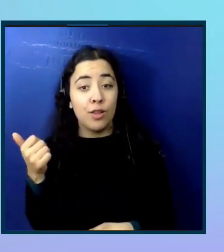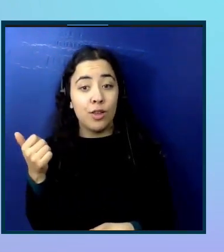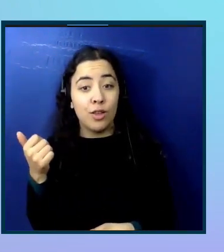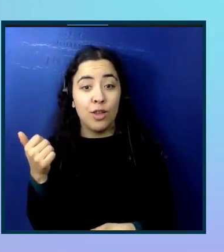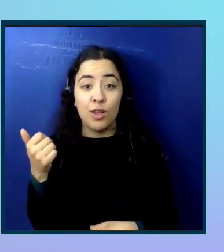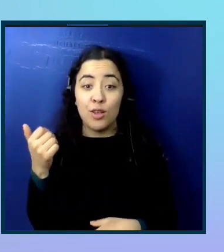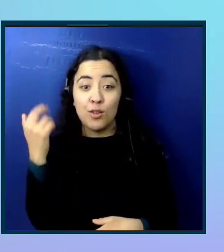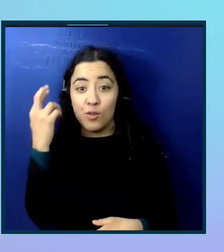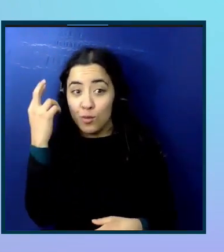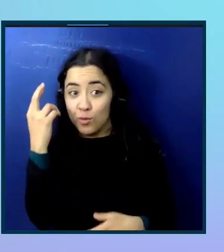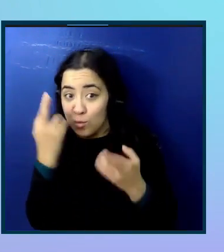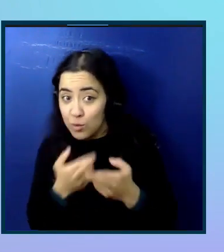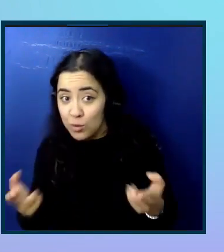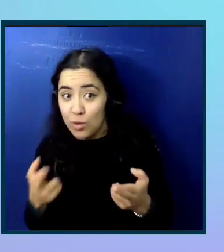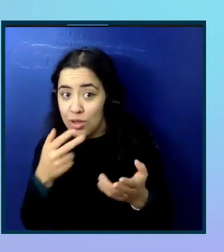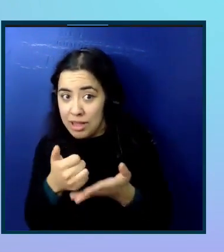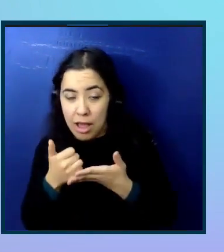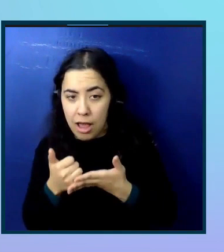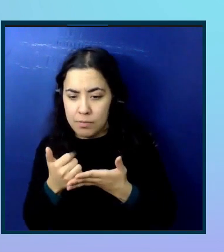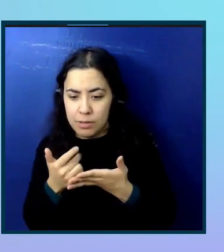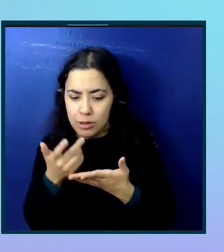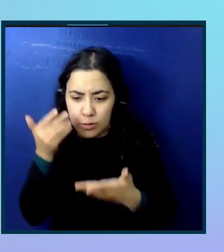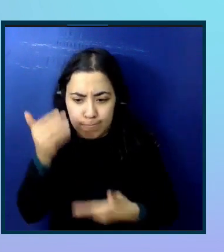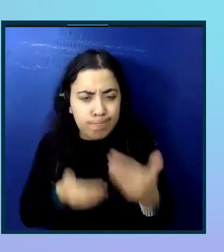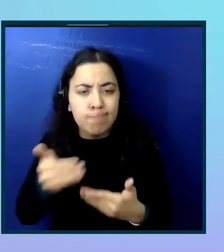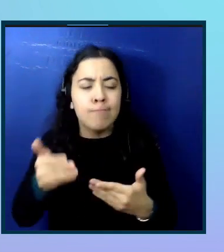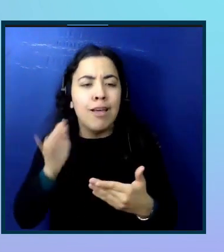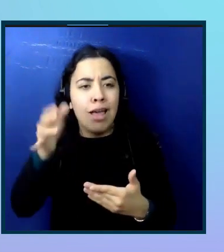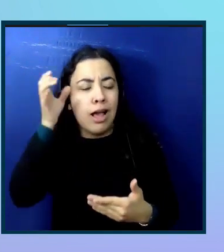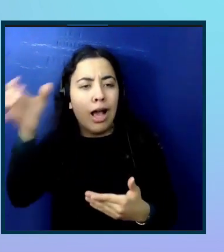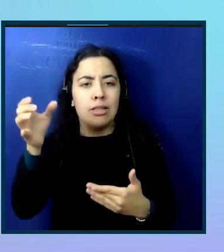that I can help push my game forward with this concept, because it's such, to me, an Earth-shattering concept.